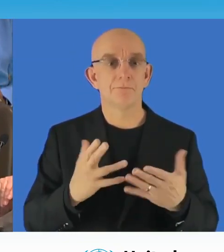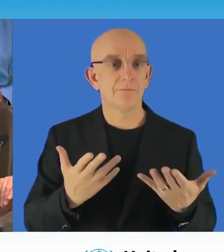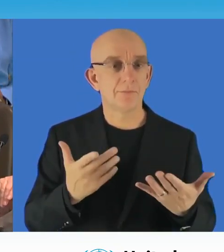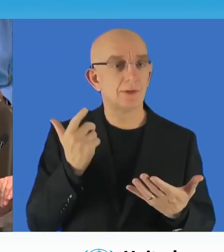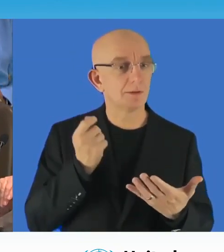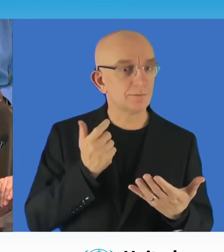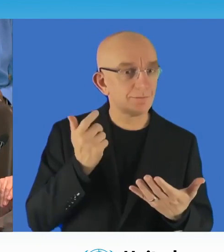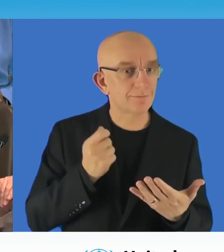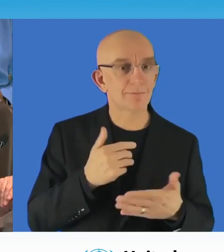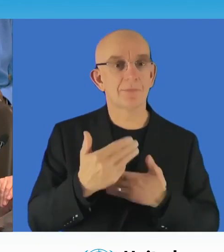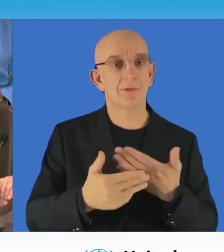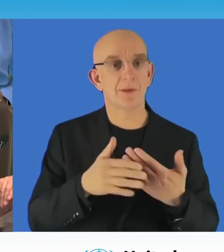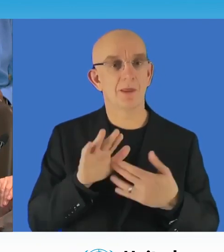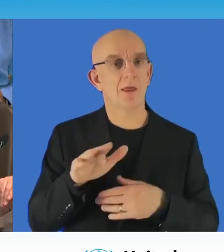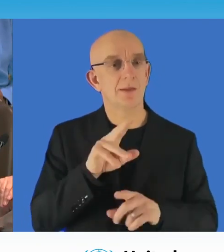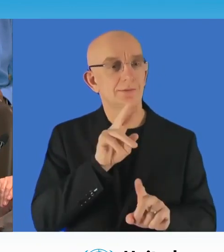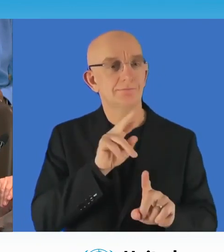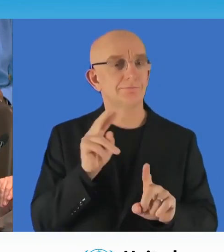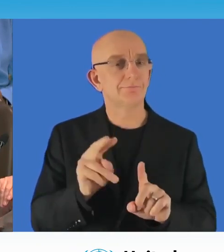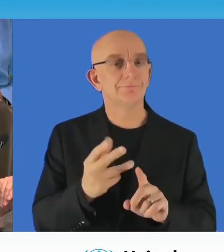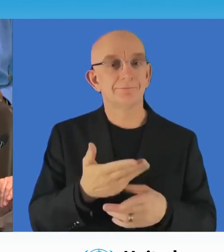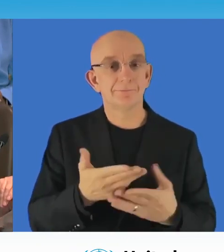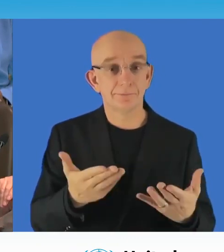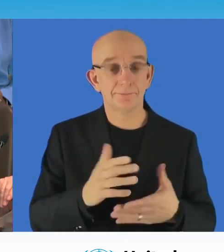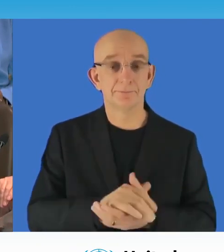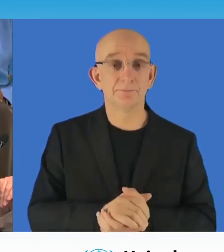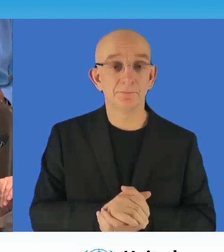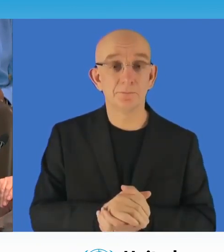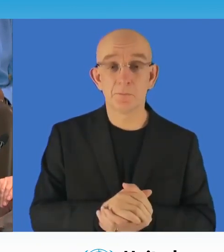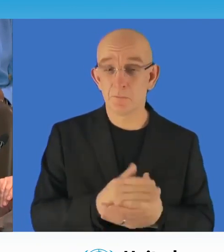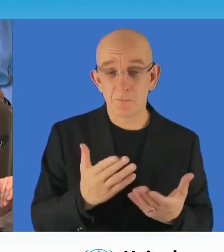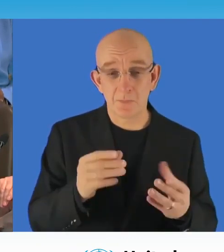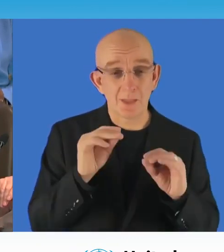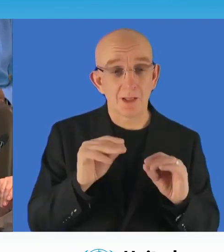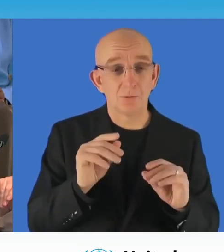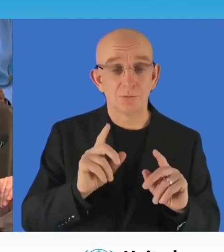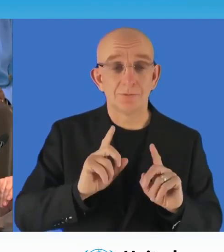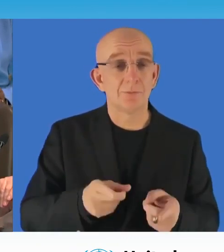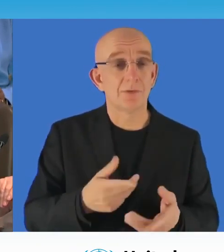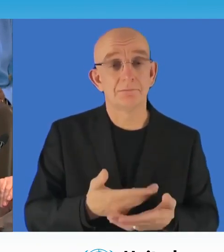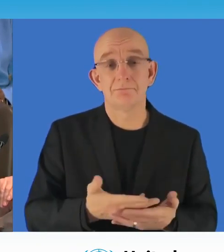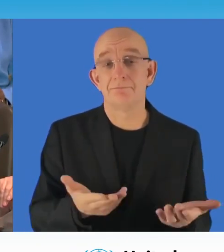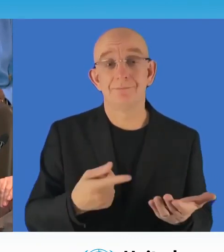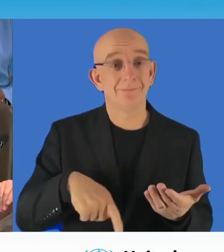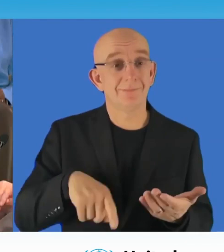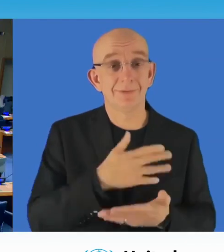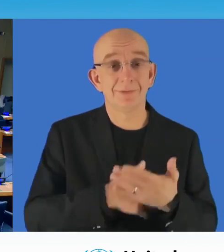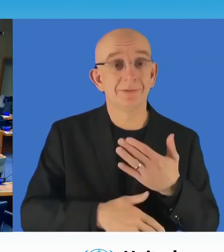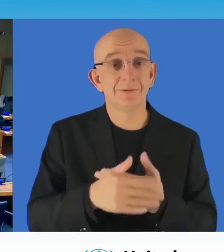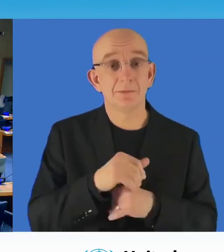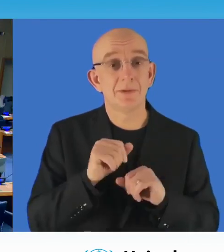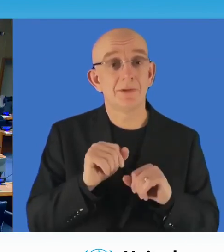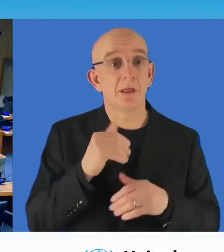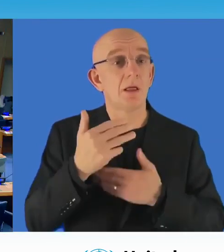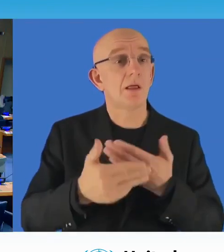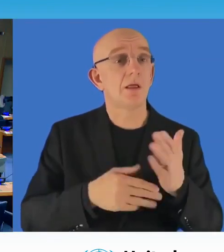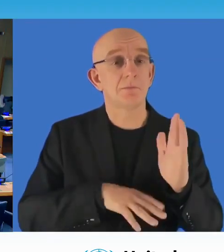acquired education their life has improved have it in mind disability is not inability